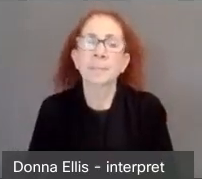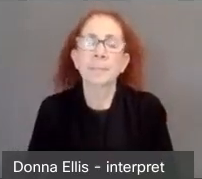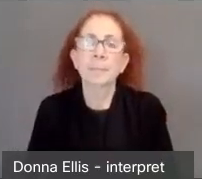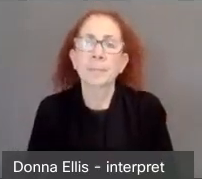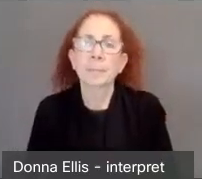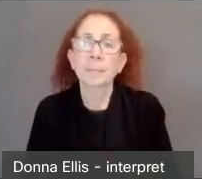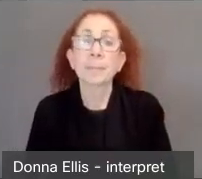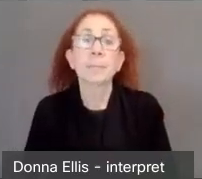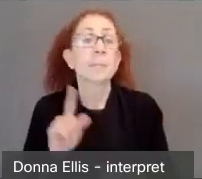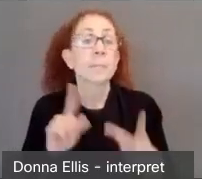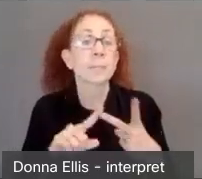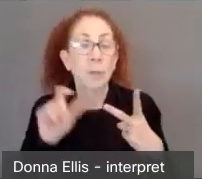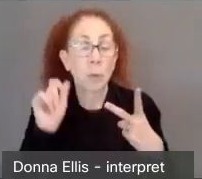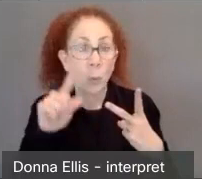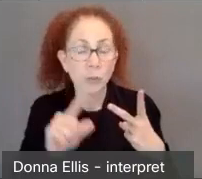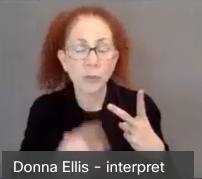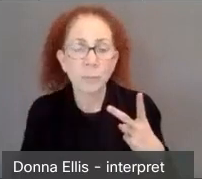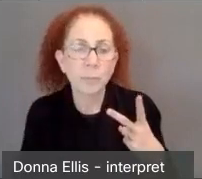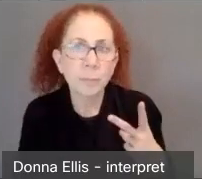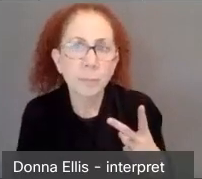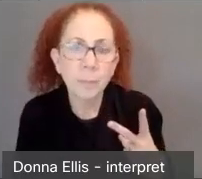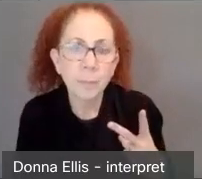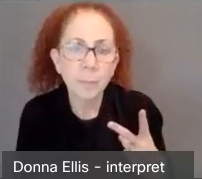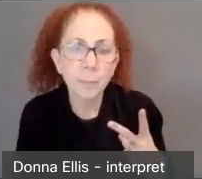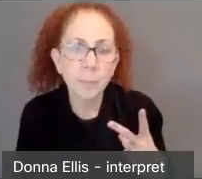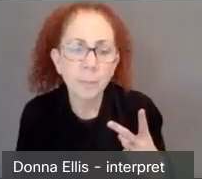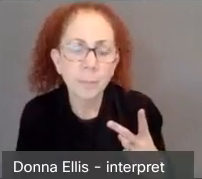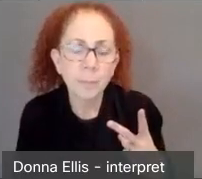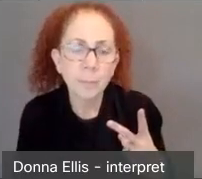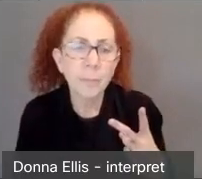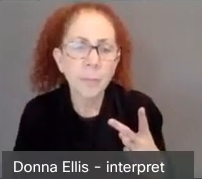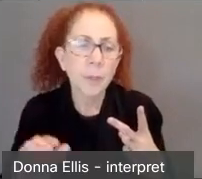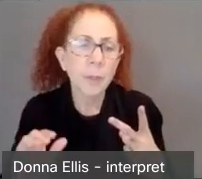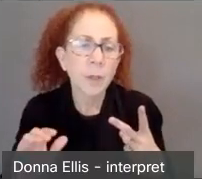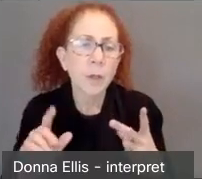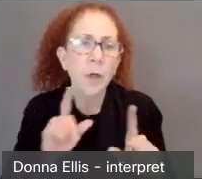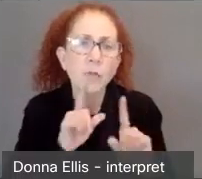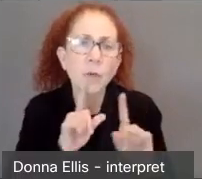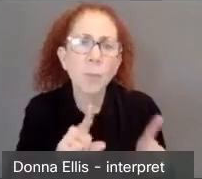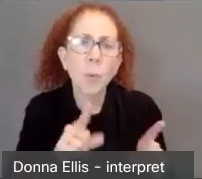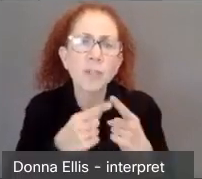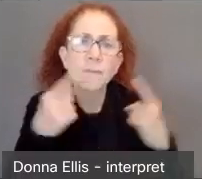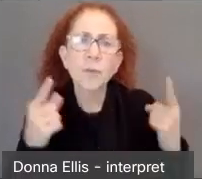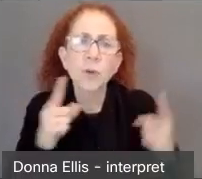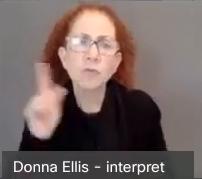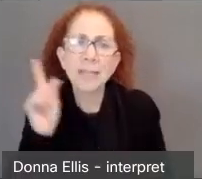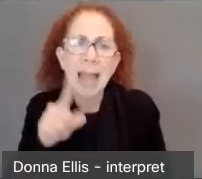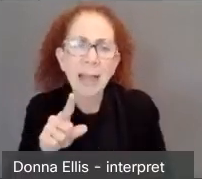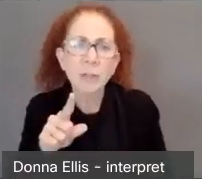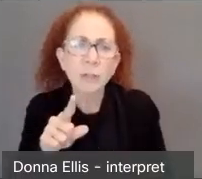[Reporter] And it seems as though the reports of the adverse reactions have been, have you had any